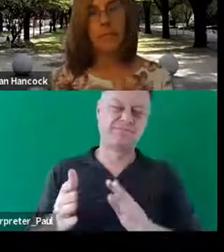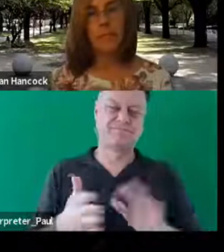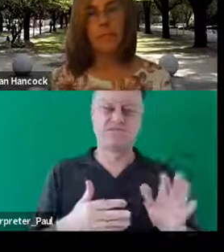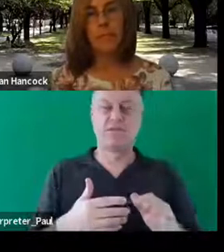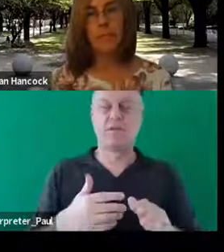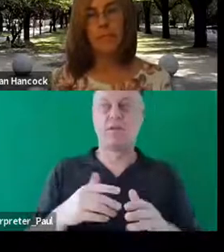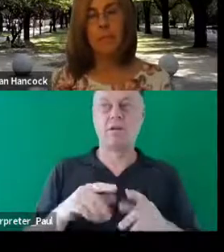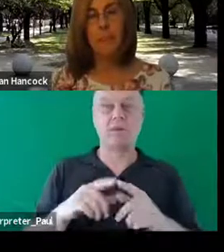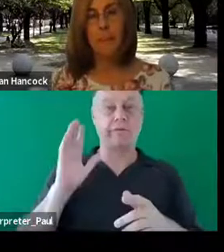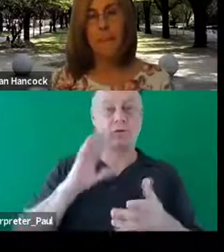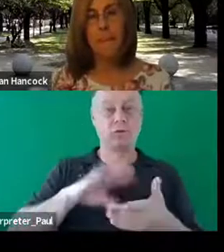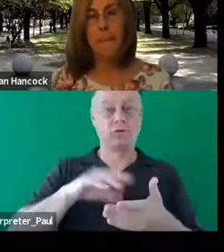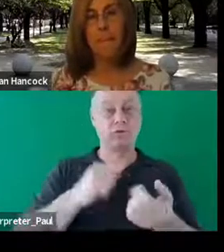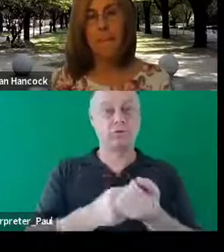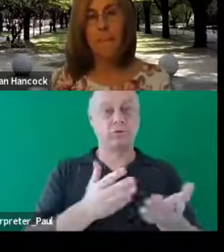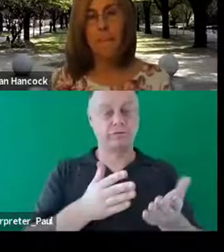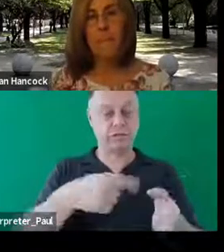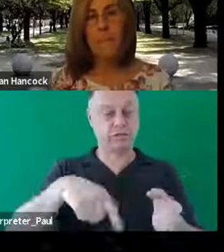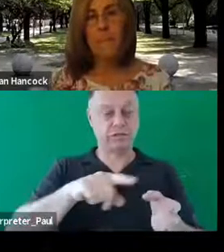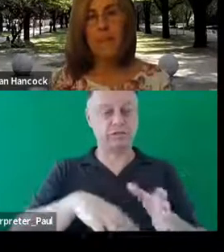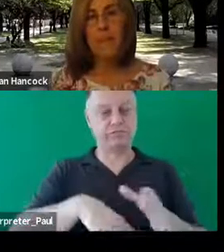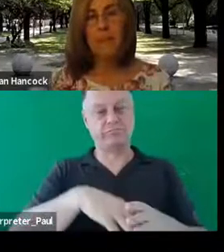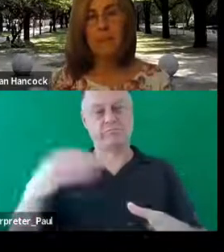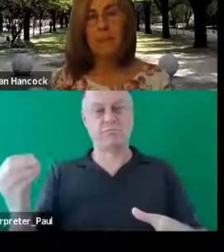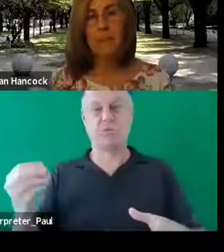support it meant that we could have students who were self-identified, when there was a lot of